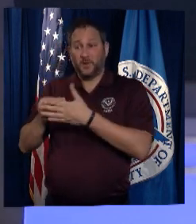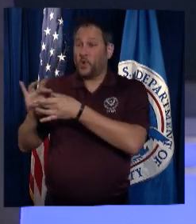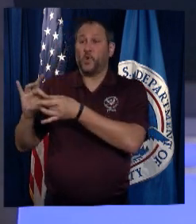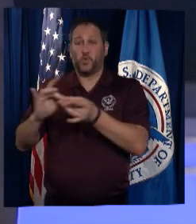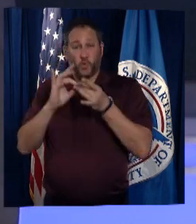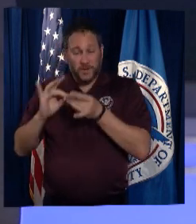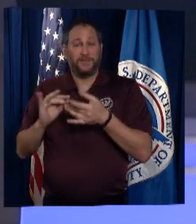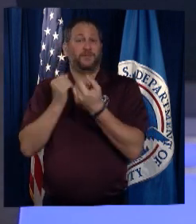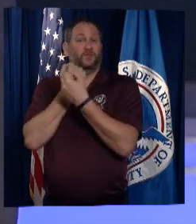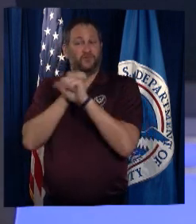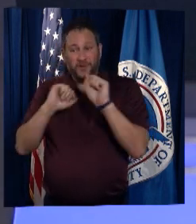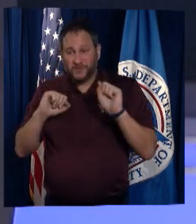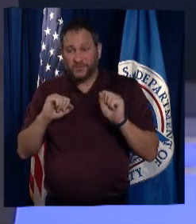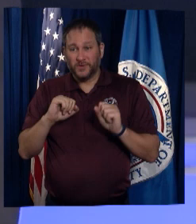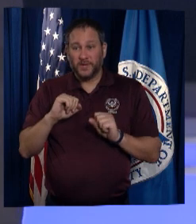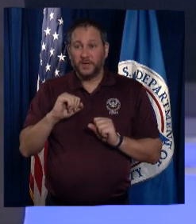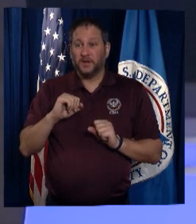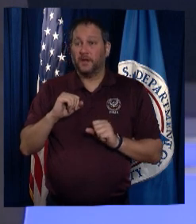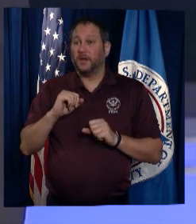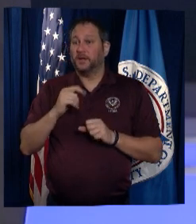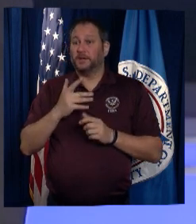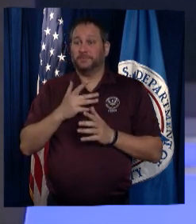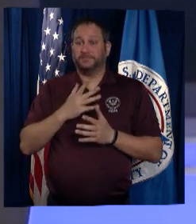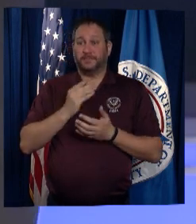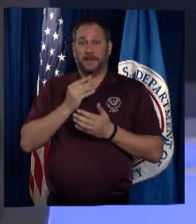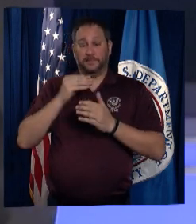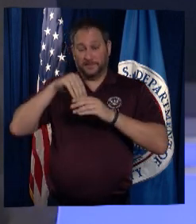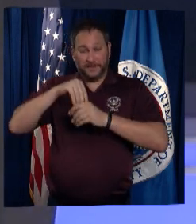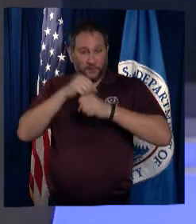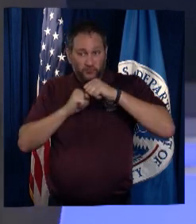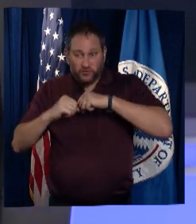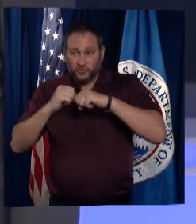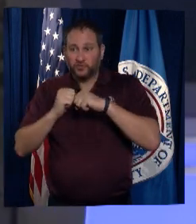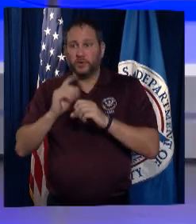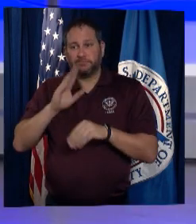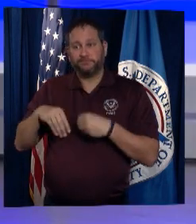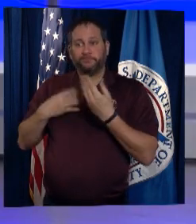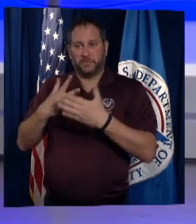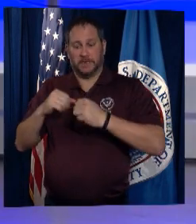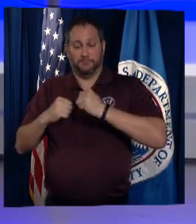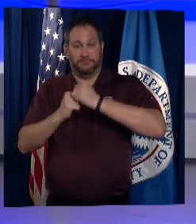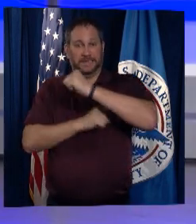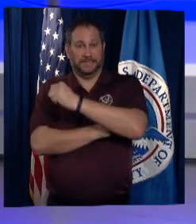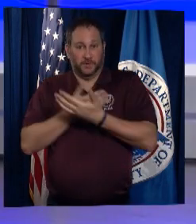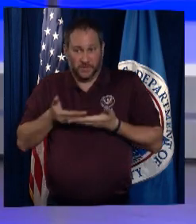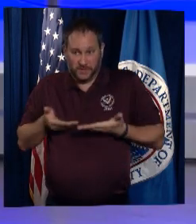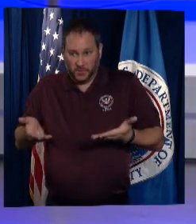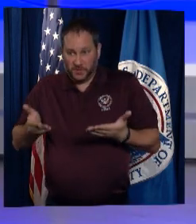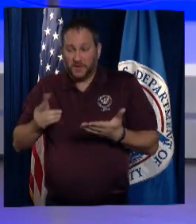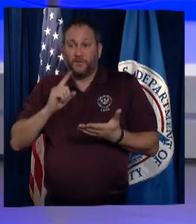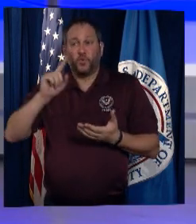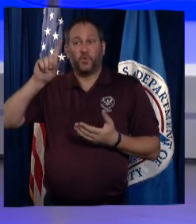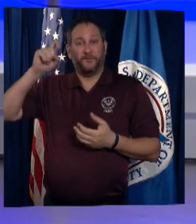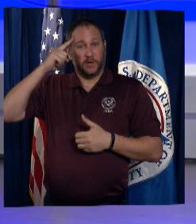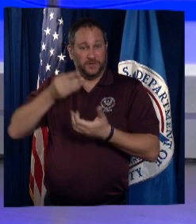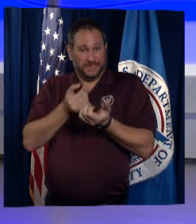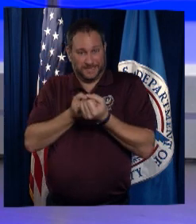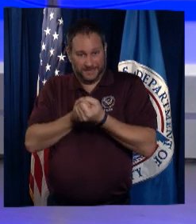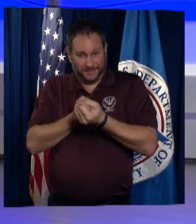But the community does not wait patiently on the sidelines for someone to signal that the response is over and recovery has begun.